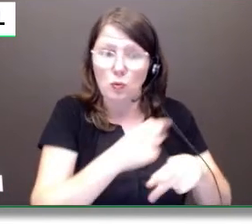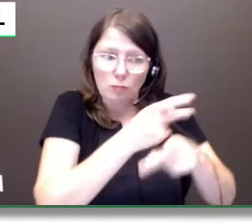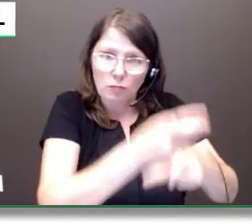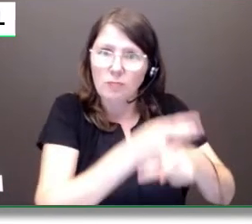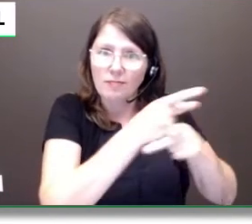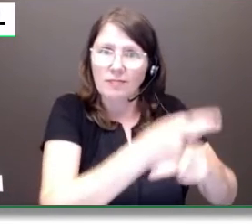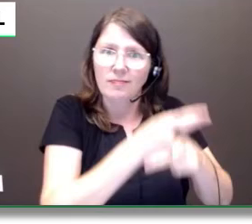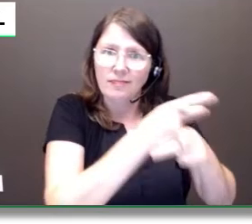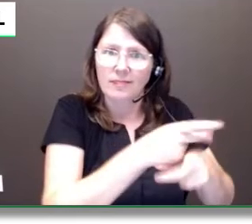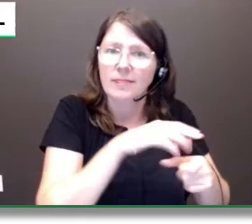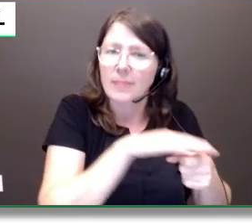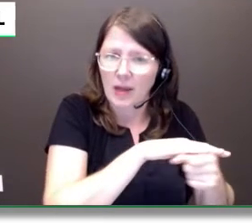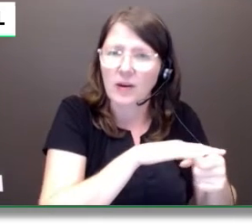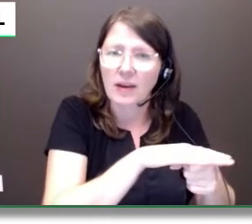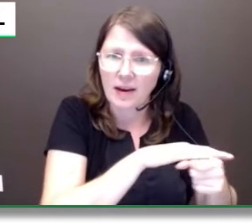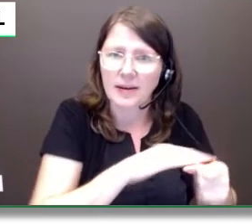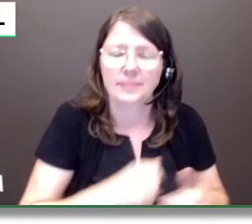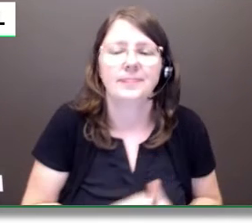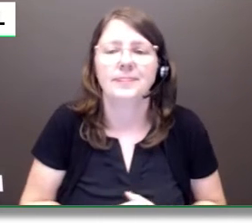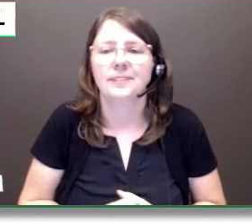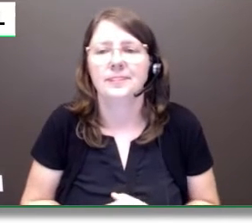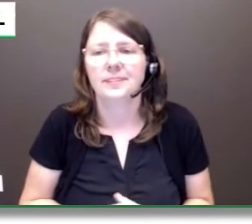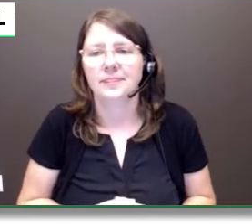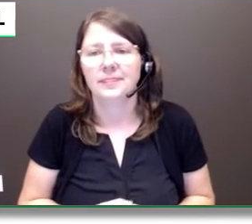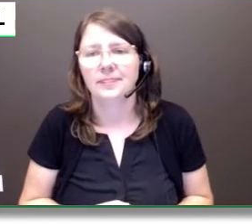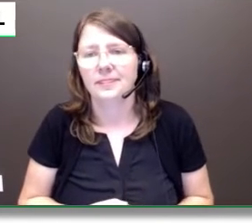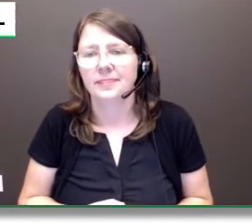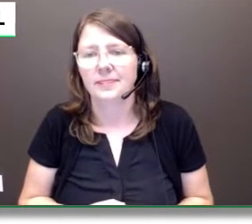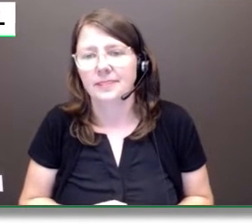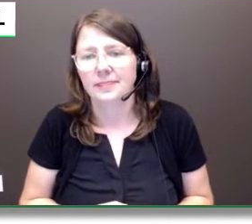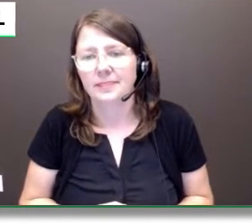look at the the core components about why people want to get out there right.